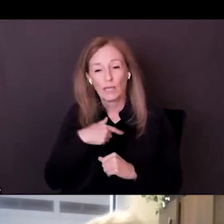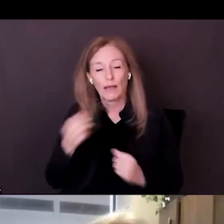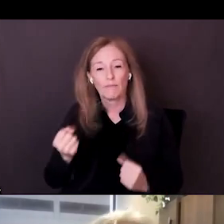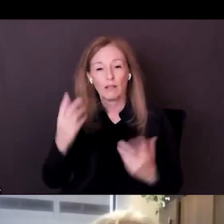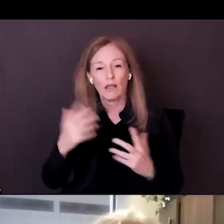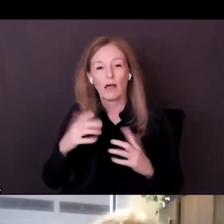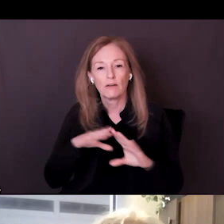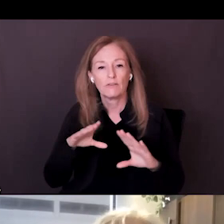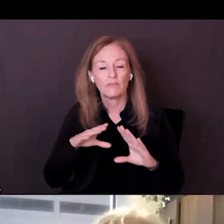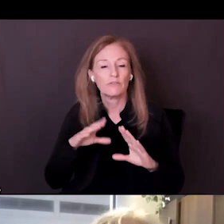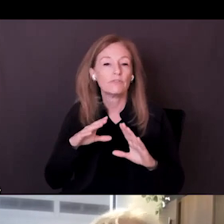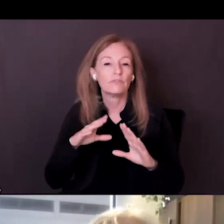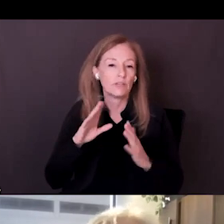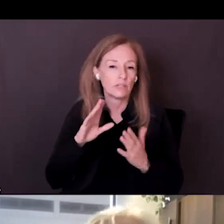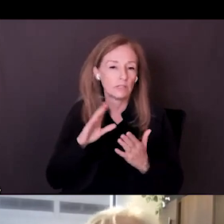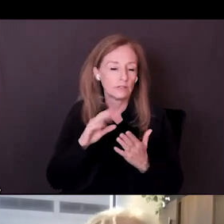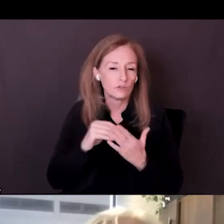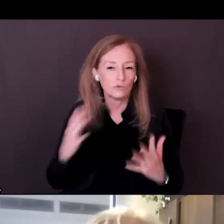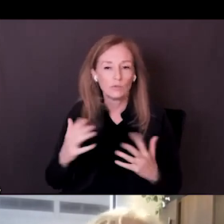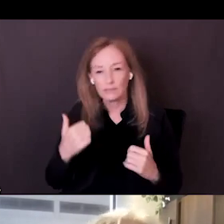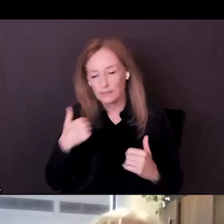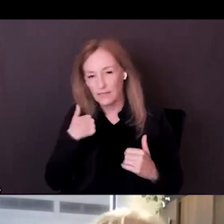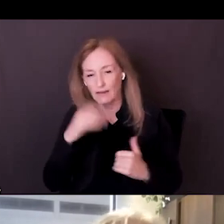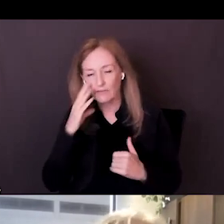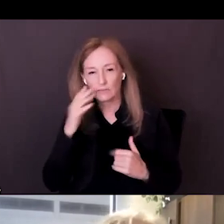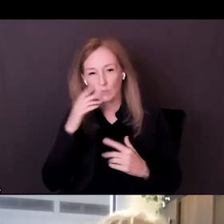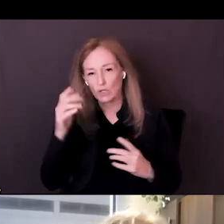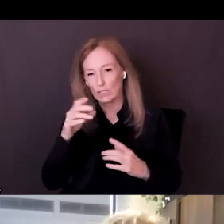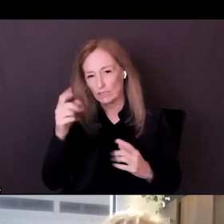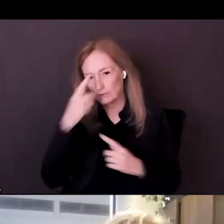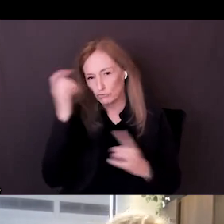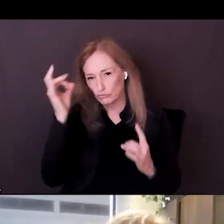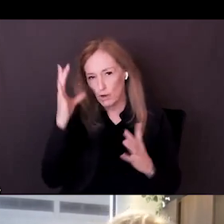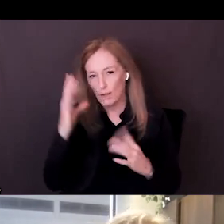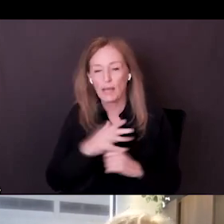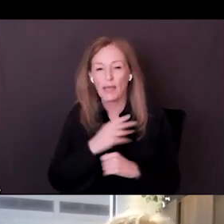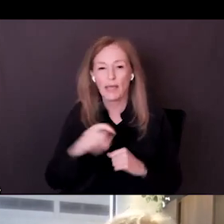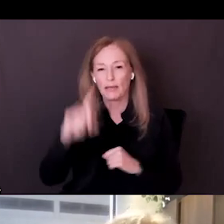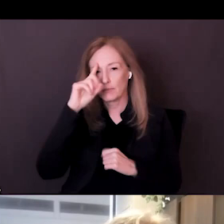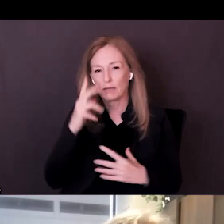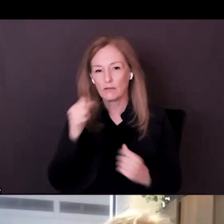SIGNIFICANT TRAUMA. WE HAVE, BY SCHOOL BOARD POLICY, HAVE BEEN